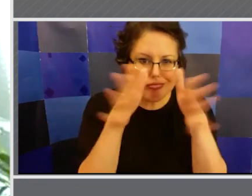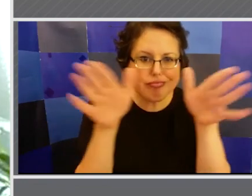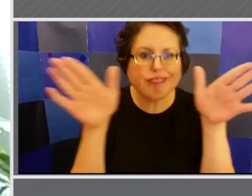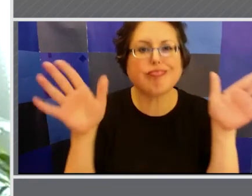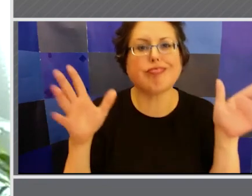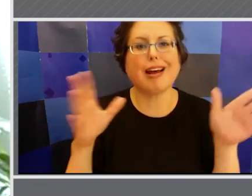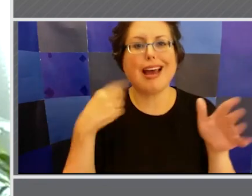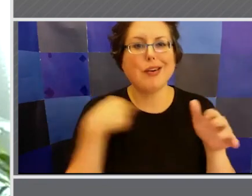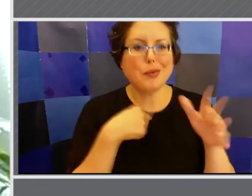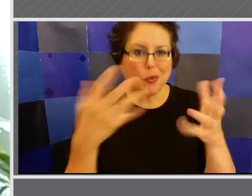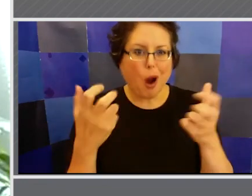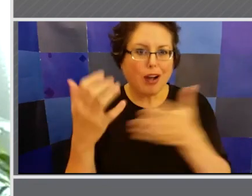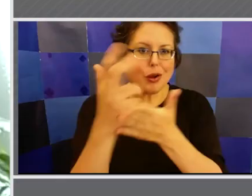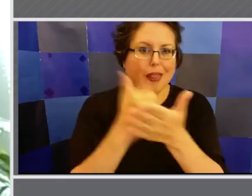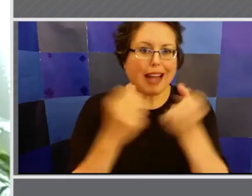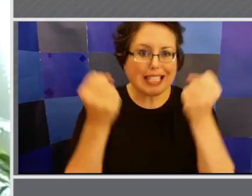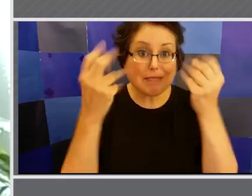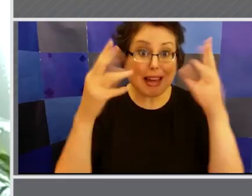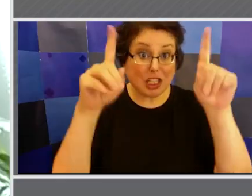I think I got everybody.